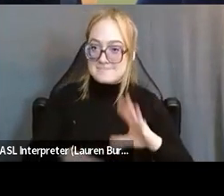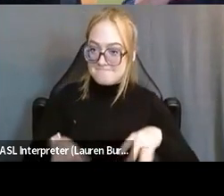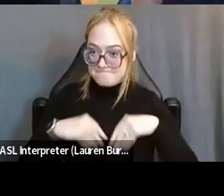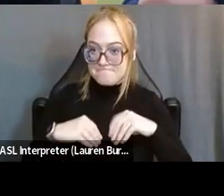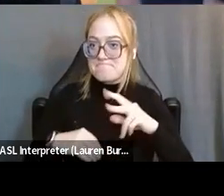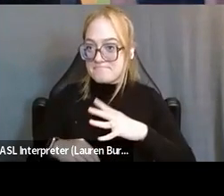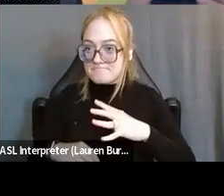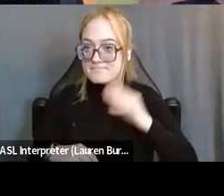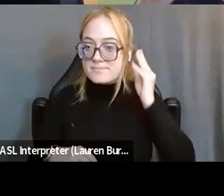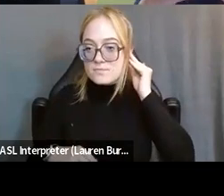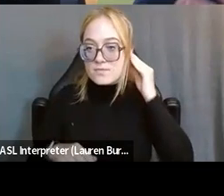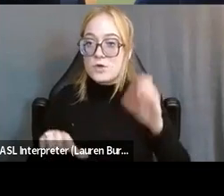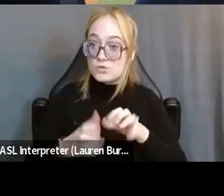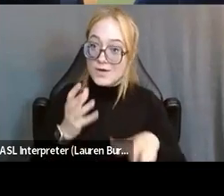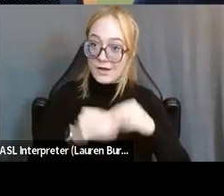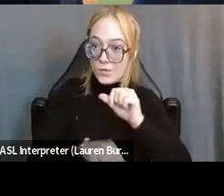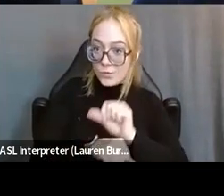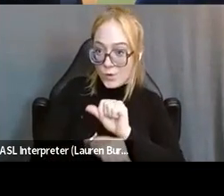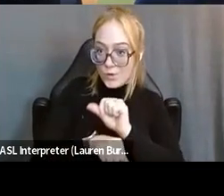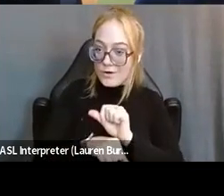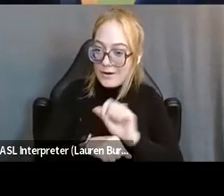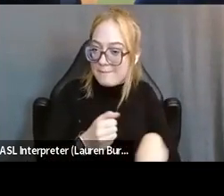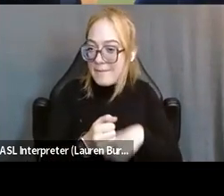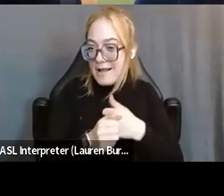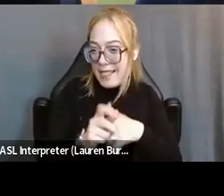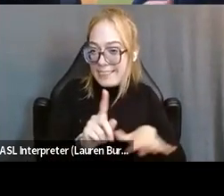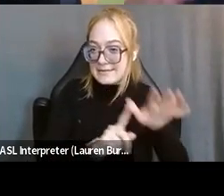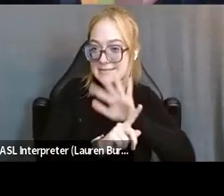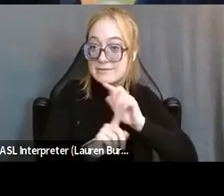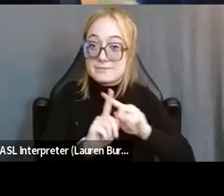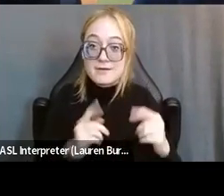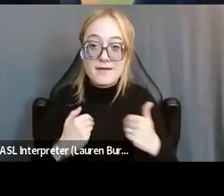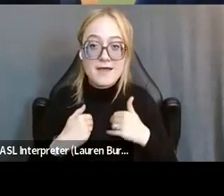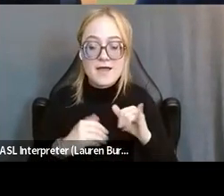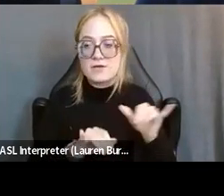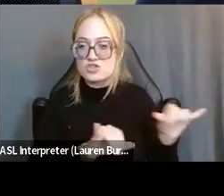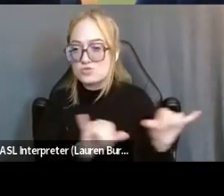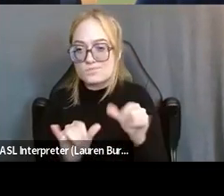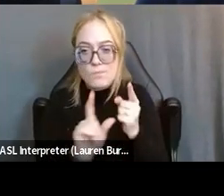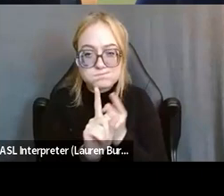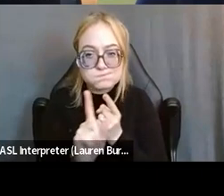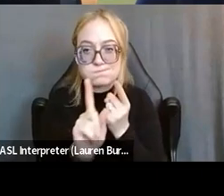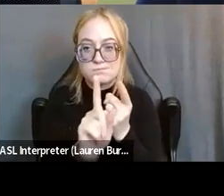but because we have that same goal of trying to help people who are experiencing vulnerabilities